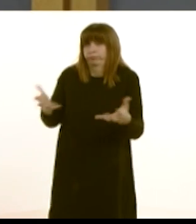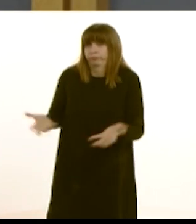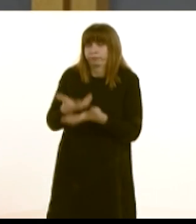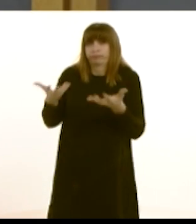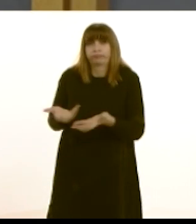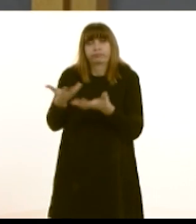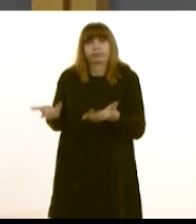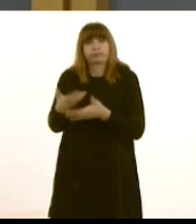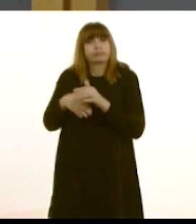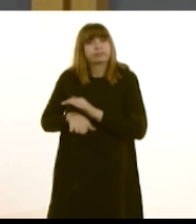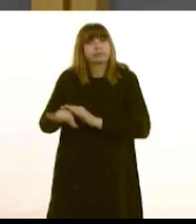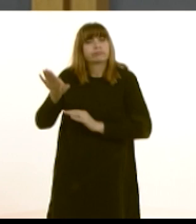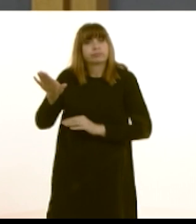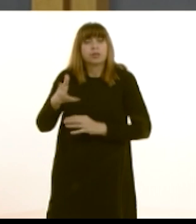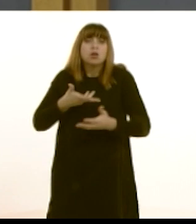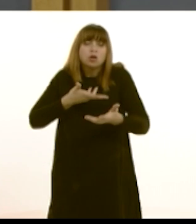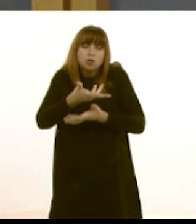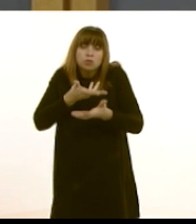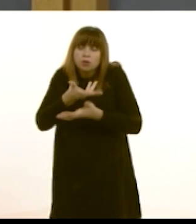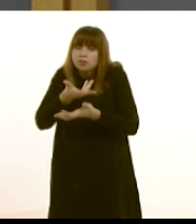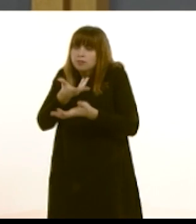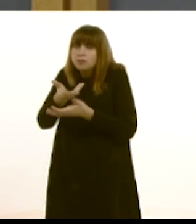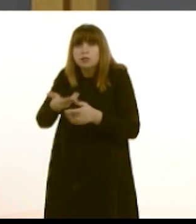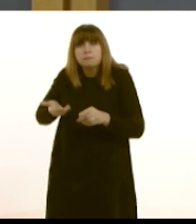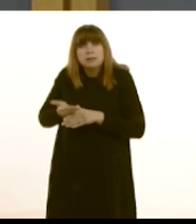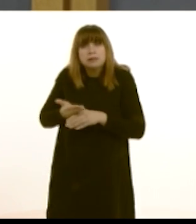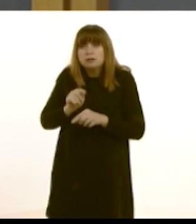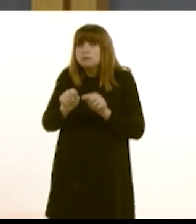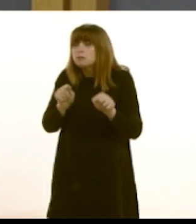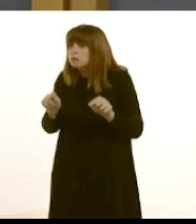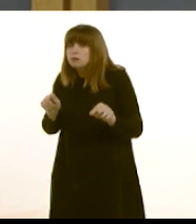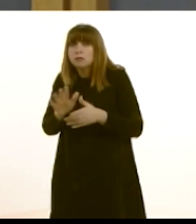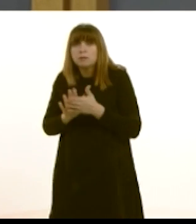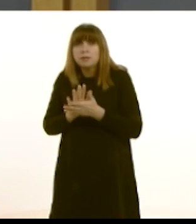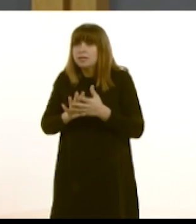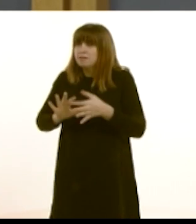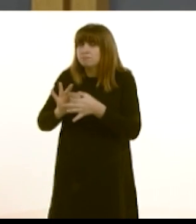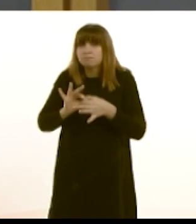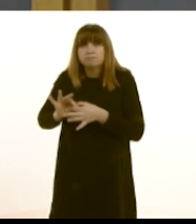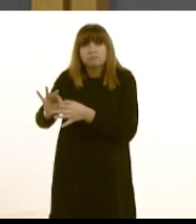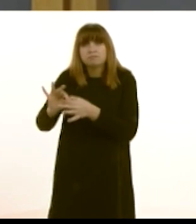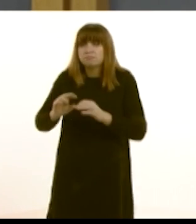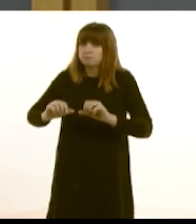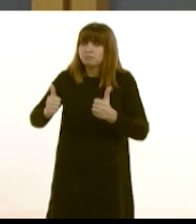the consultation with businesses within those industries does set the foundation for those areas.